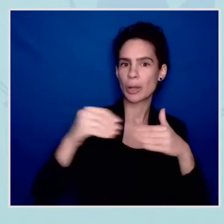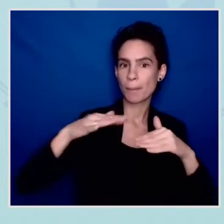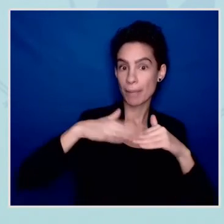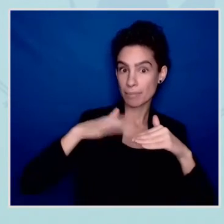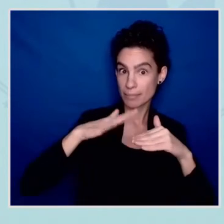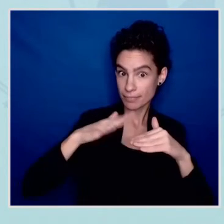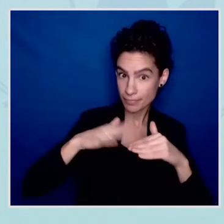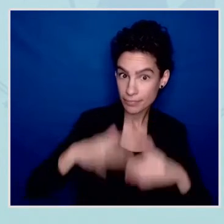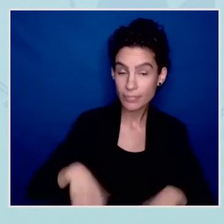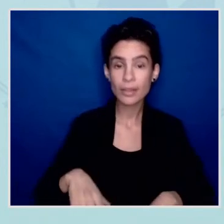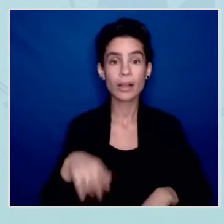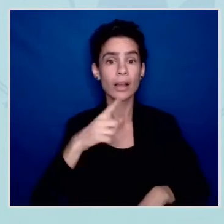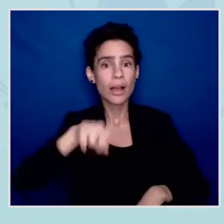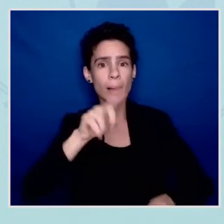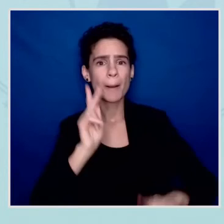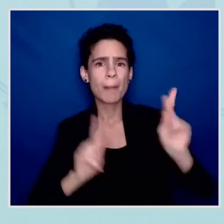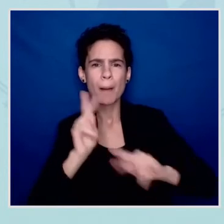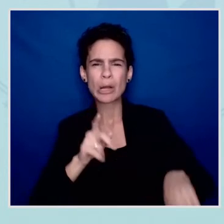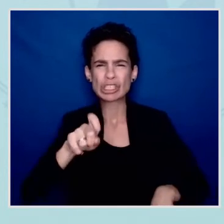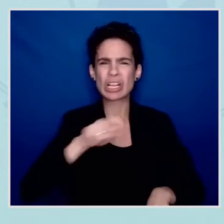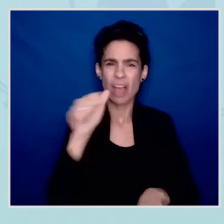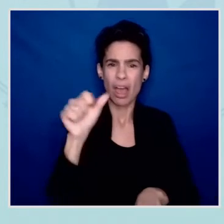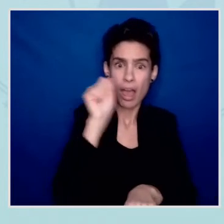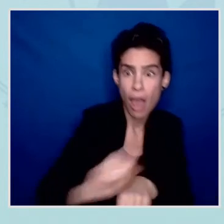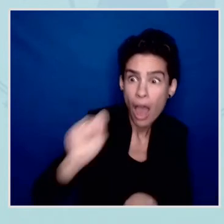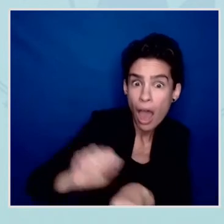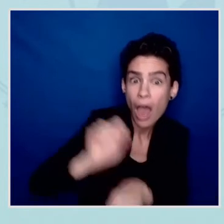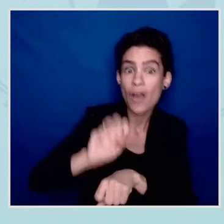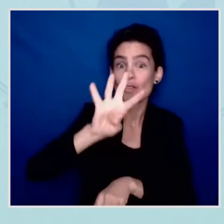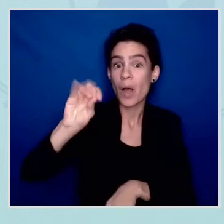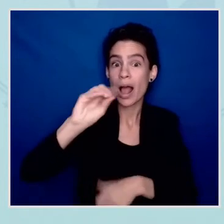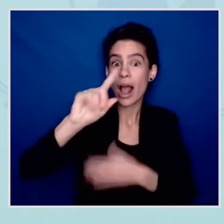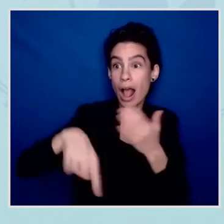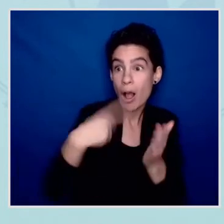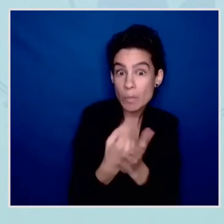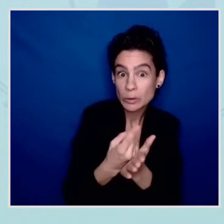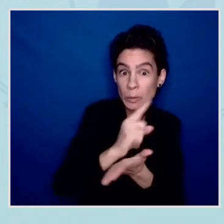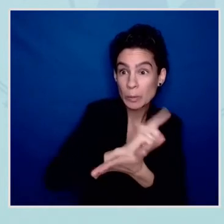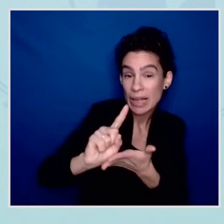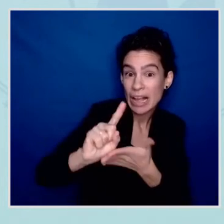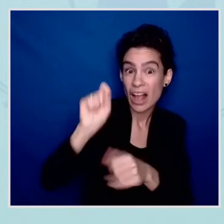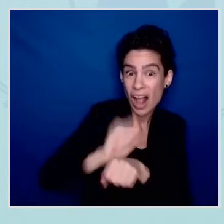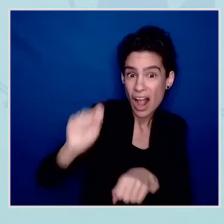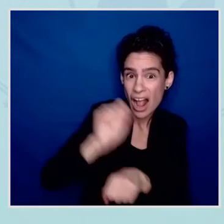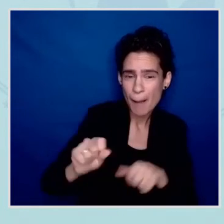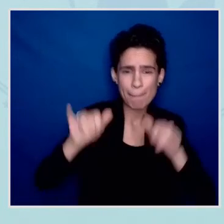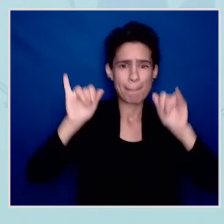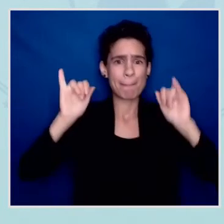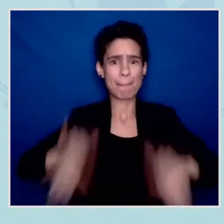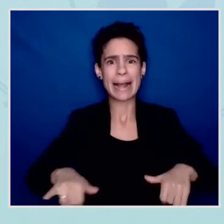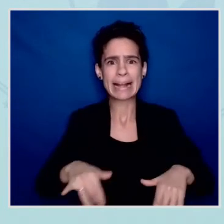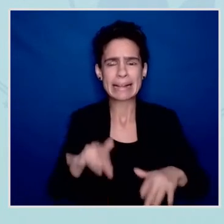THAT WE NEED TO REWARD WORK NOT JUST WEALTH IN THIS COUNTRY. PEOPLE IN BOTH PARTIES NOW RECOGNIZE, IT'S TIME TO RAISE THE MINIMUM WAGE, SO HARD- WORKING PEOPLE EARN AT LEAST